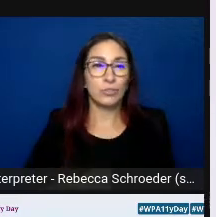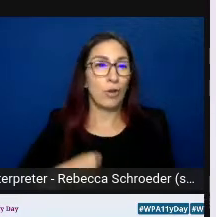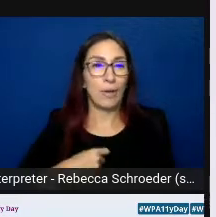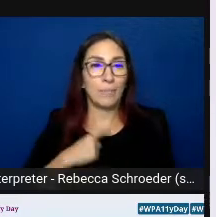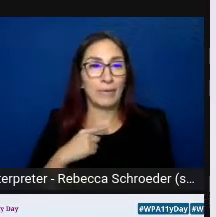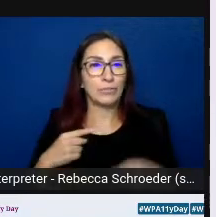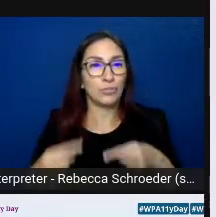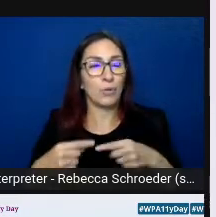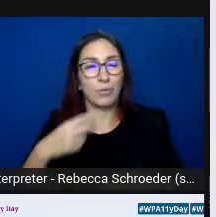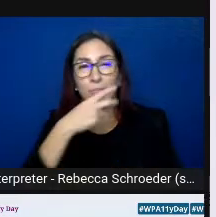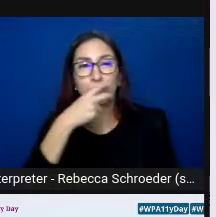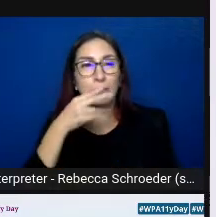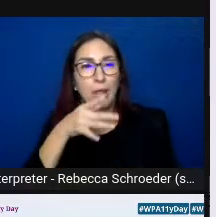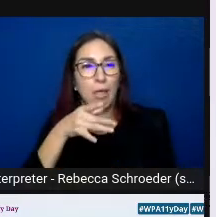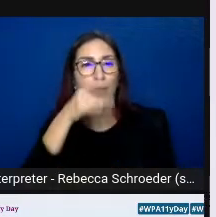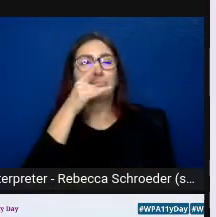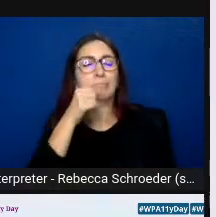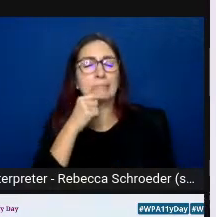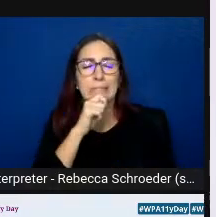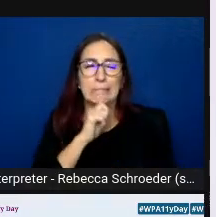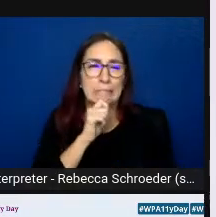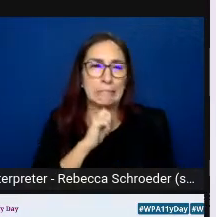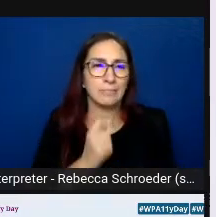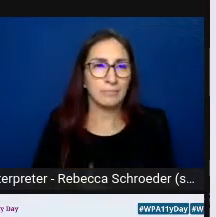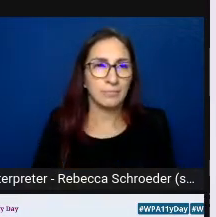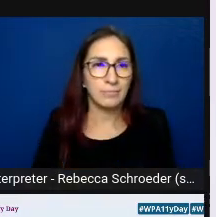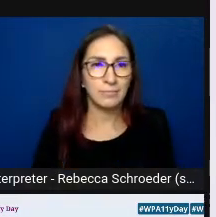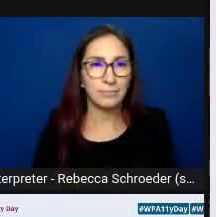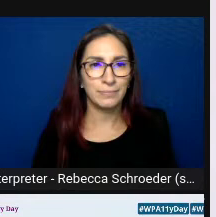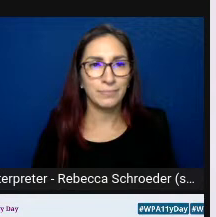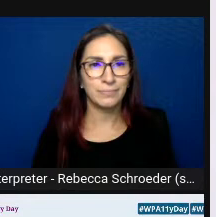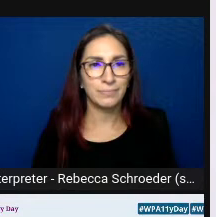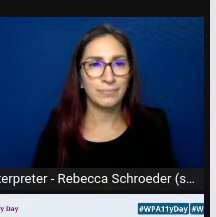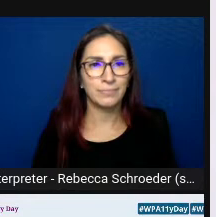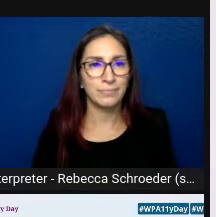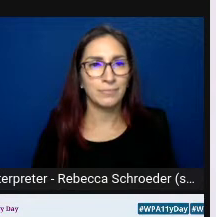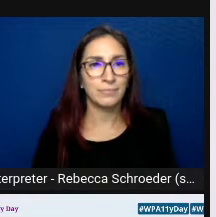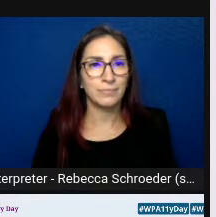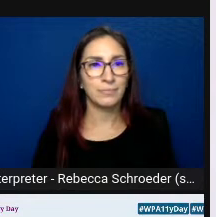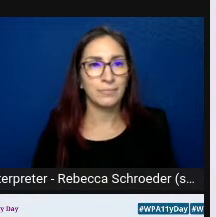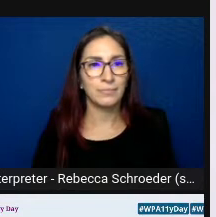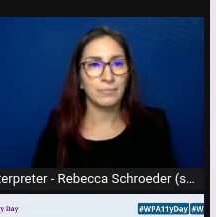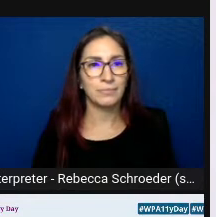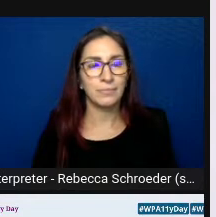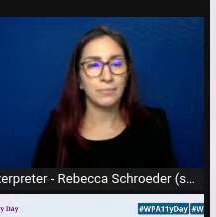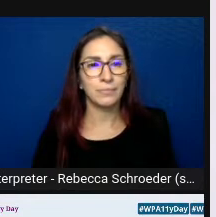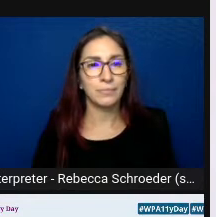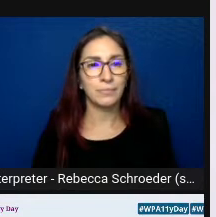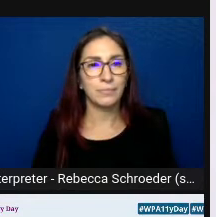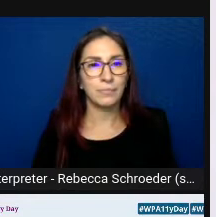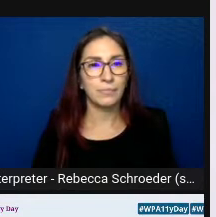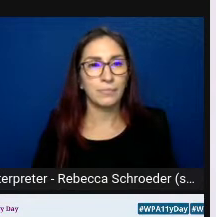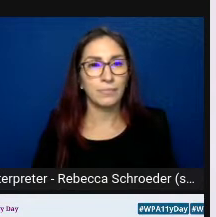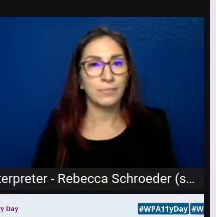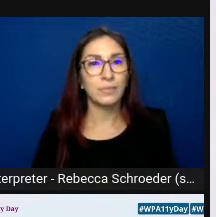to my lips every once in a while. Framework flow.